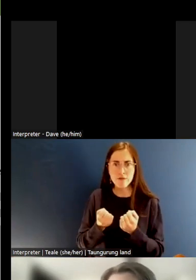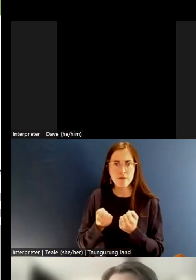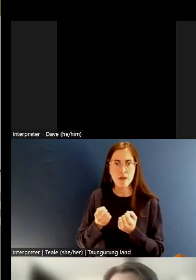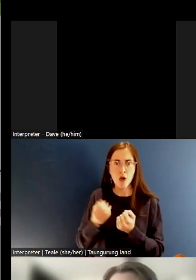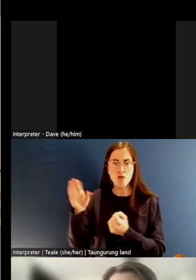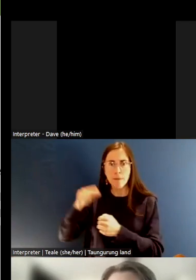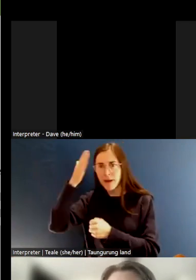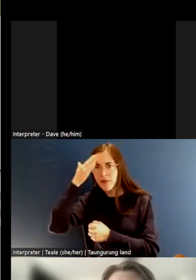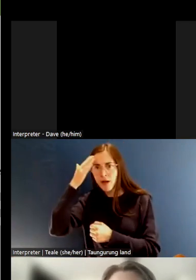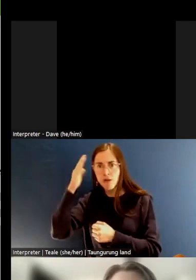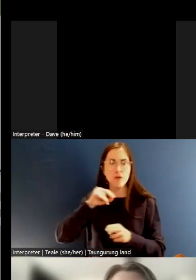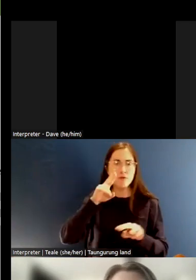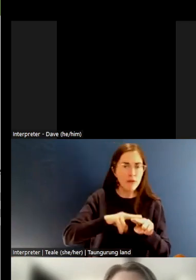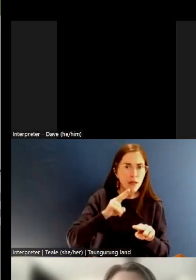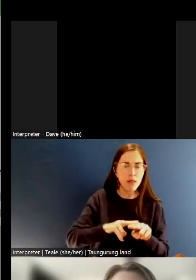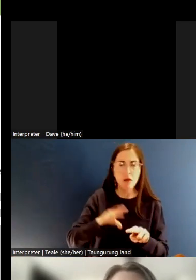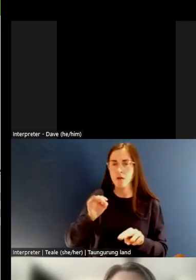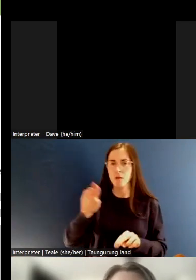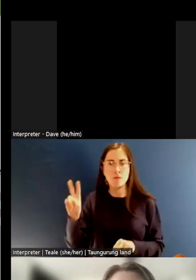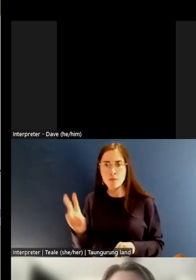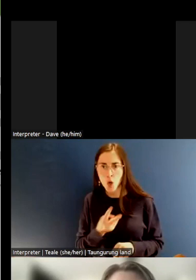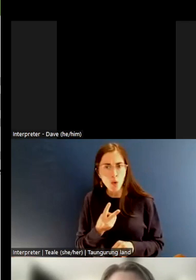those different ways. We can see that we had one child